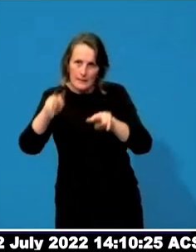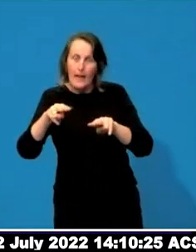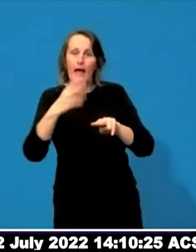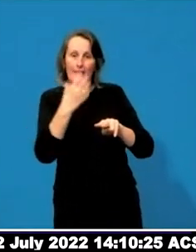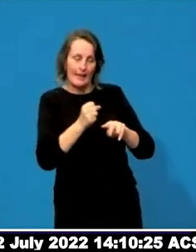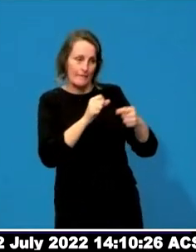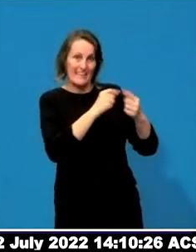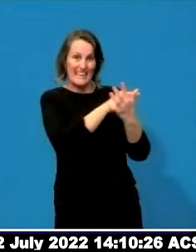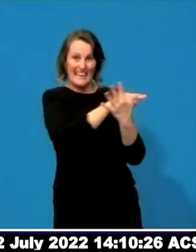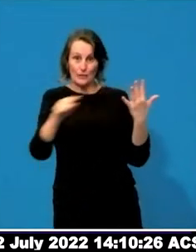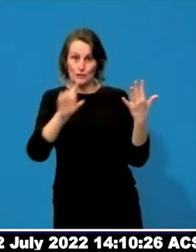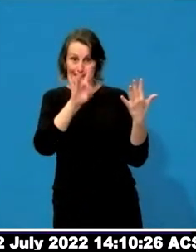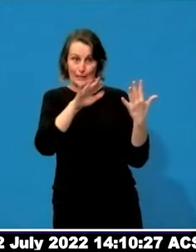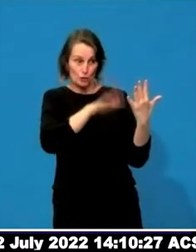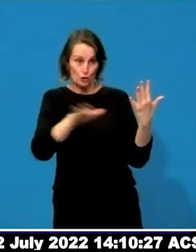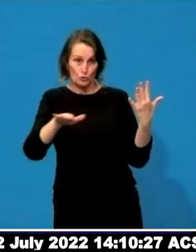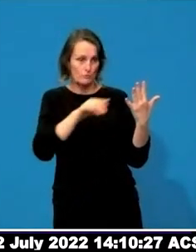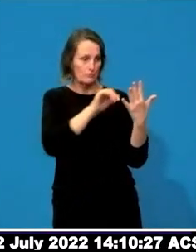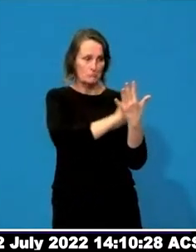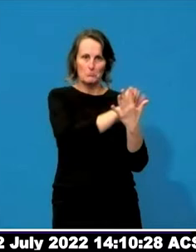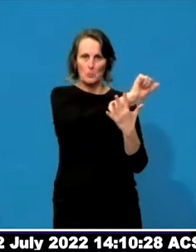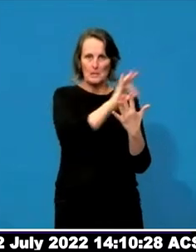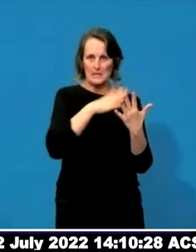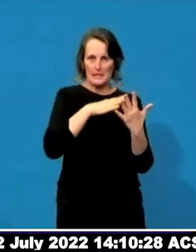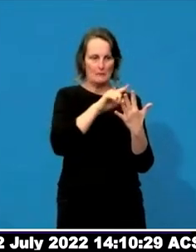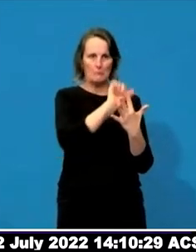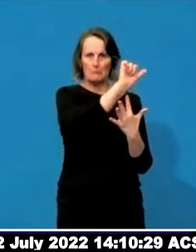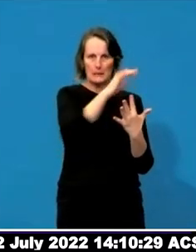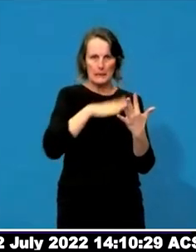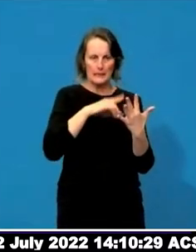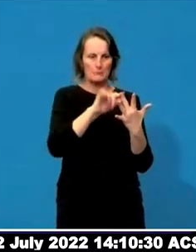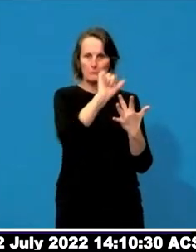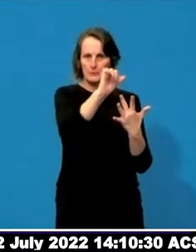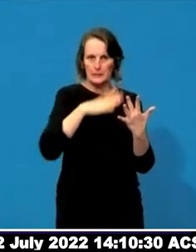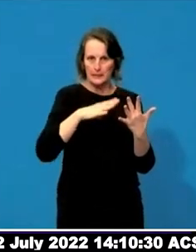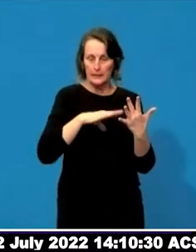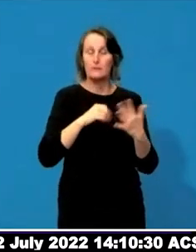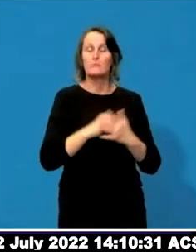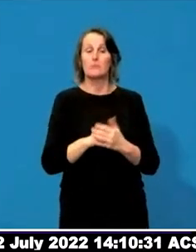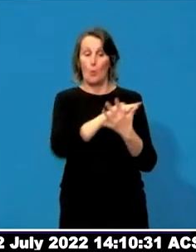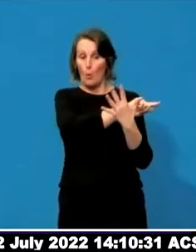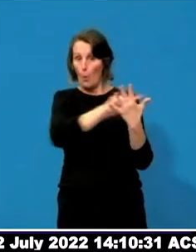MS McRAE: Yes, that's correct. MS McMAHON: As far as you know, have those particular supports been followed up or met? MS McRAE: No, they haven't.